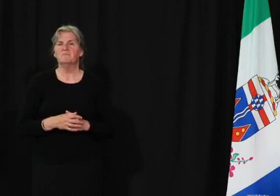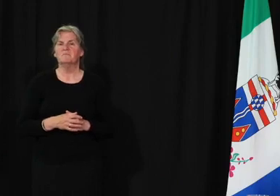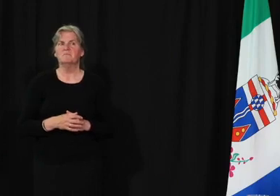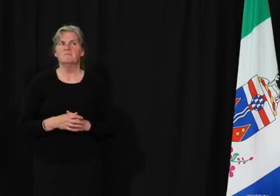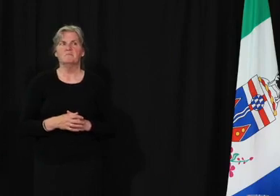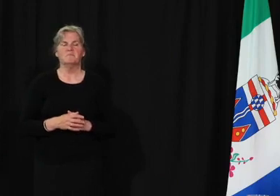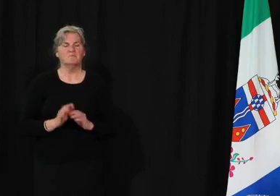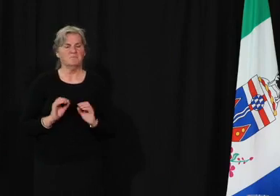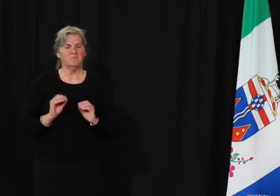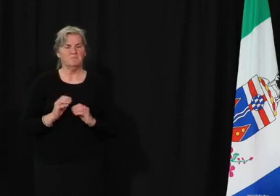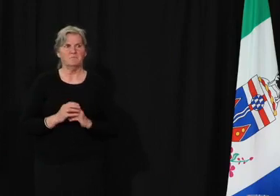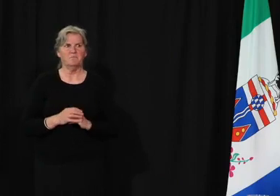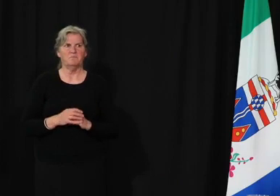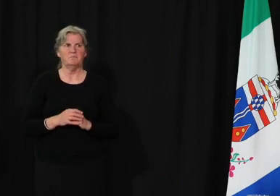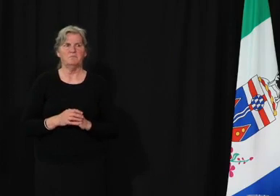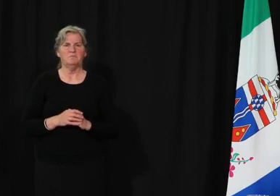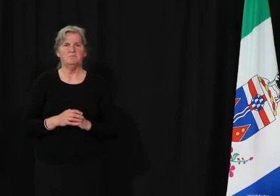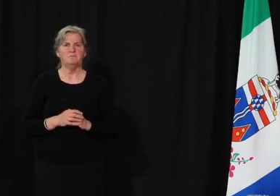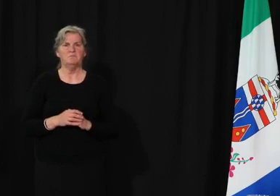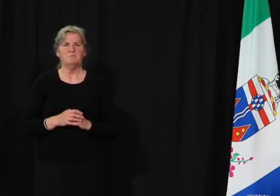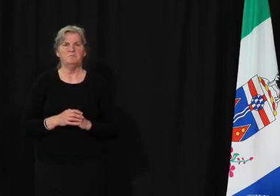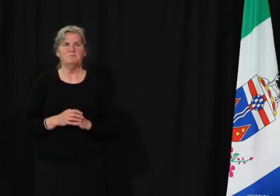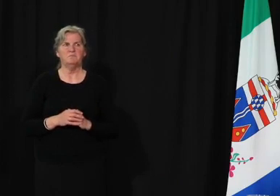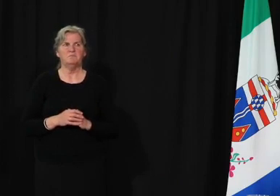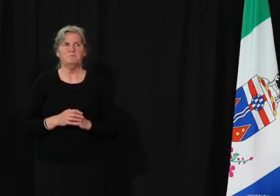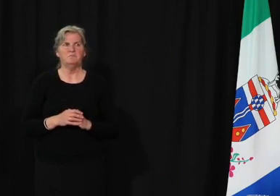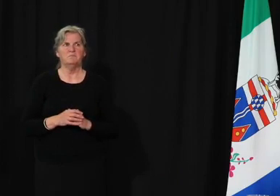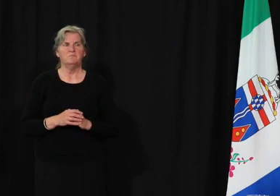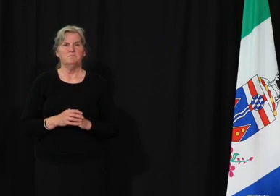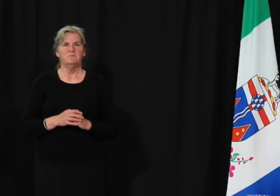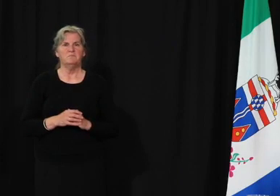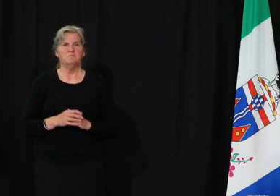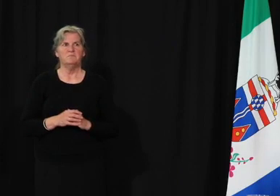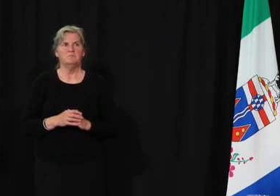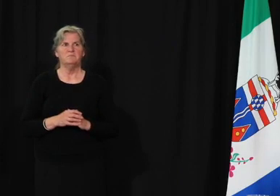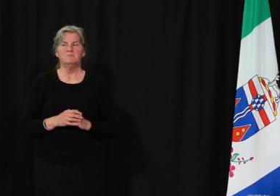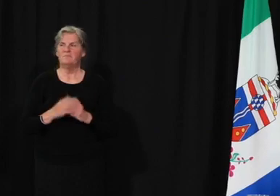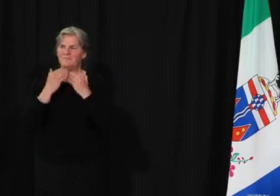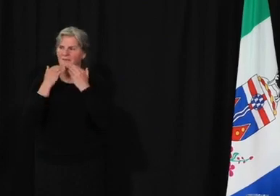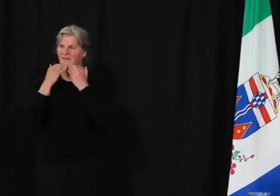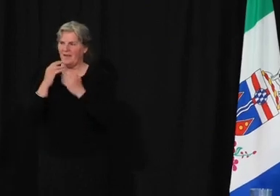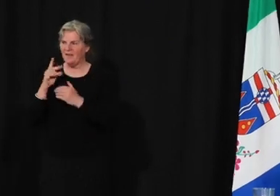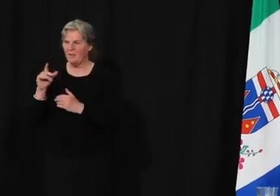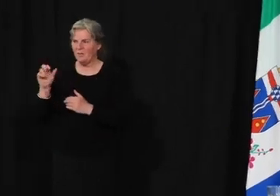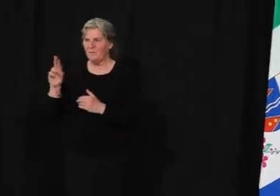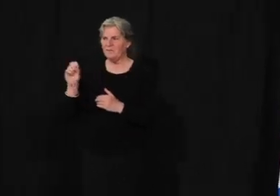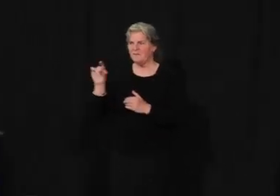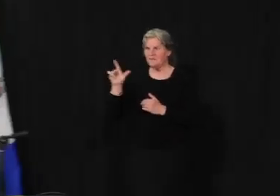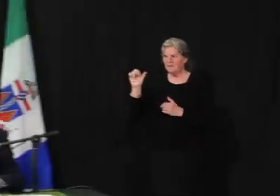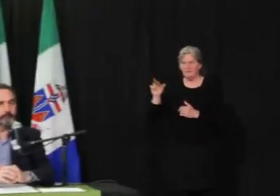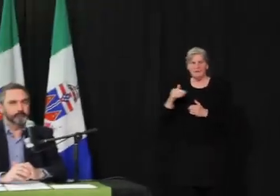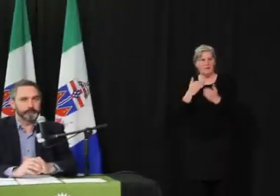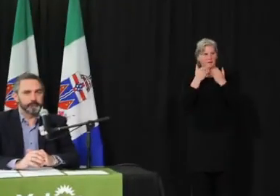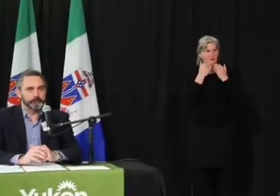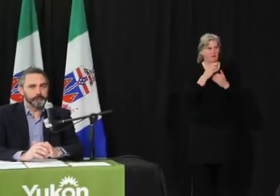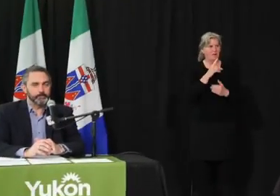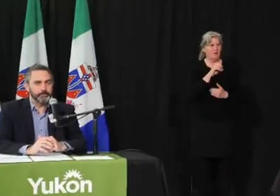Pat: Merci. Thank you, Dr Hanley, thank you, Premier Silver. Thank you everyone for your time